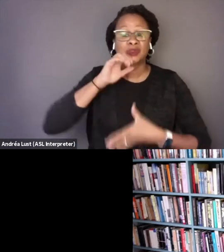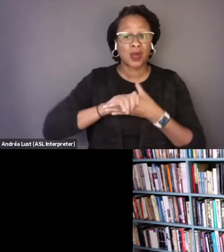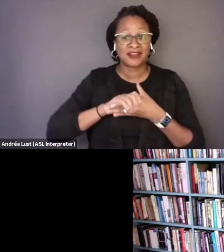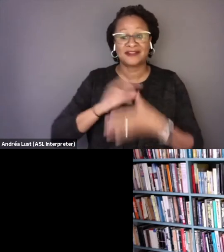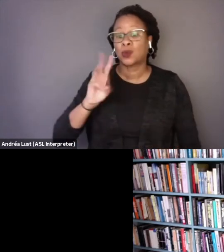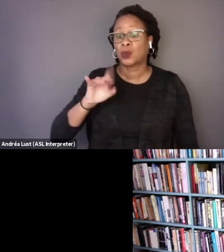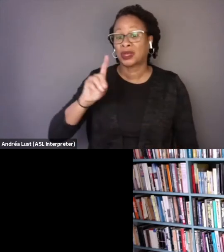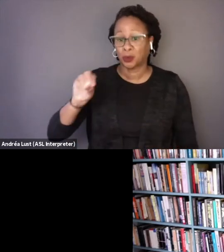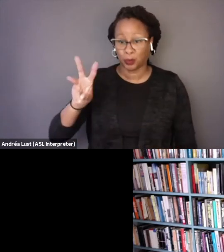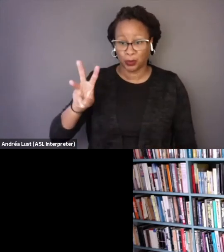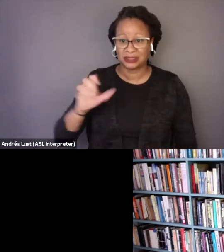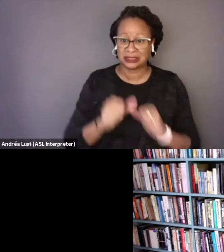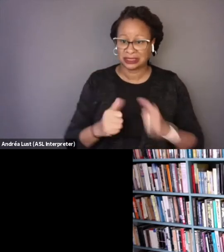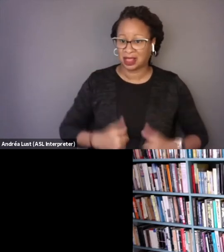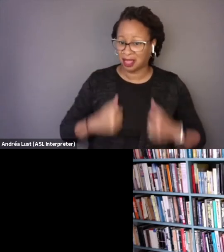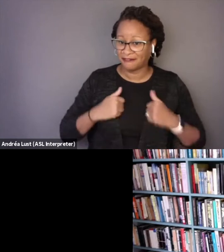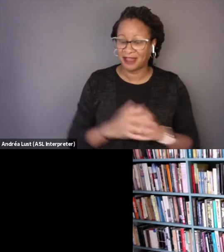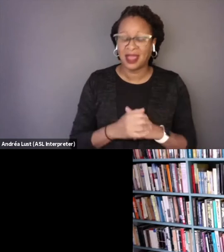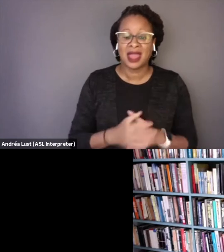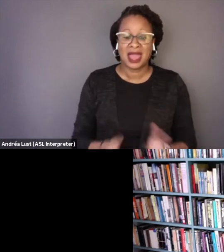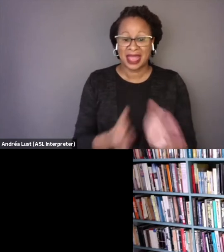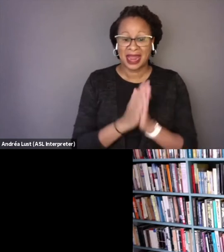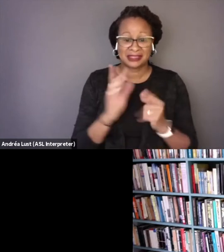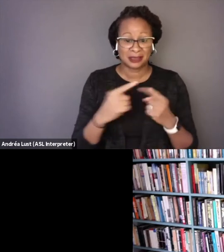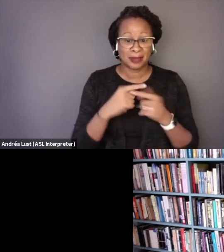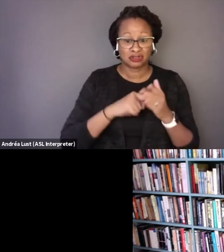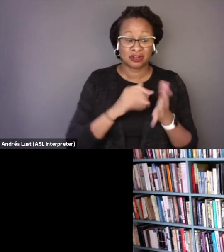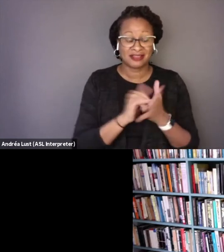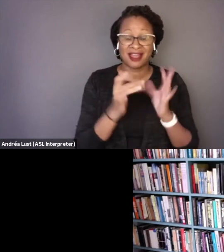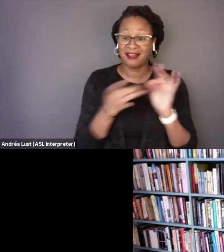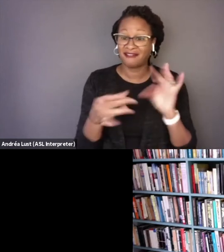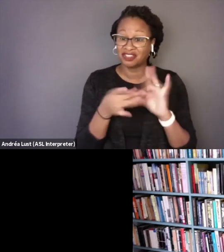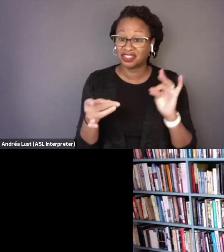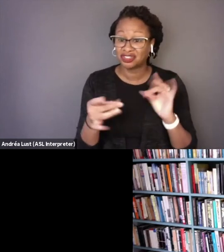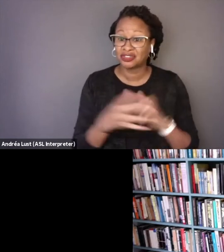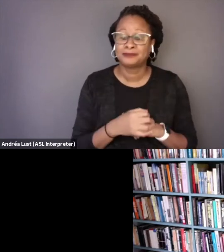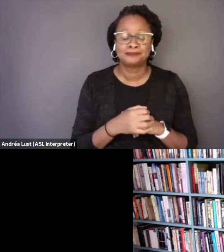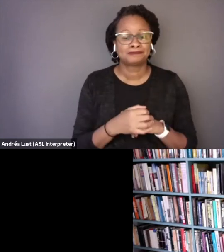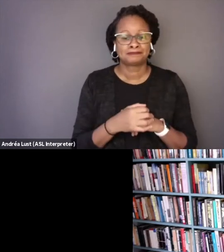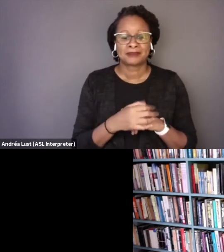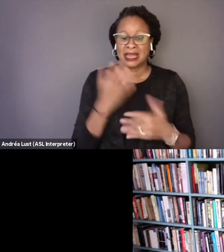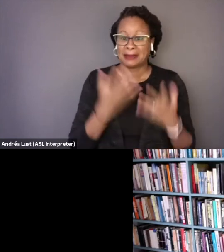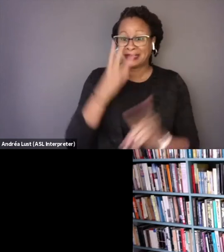and asked about beginning that conversation. It maybe took her six months to get back to me.